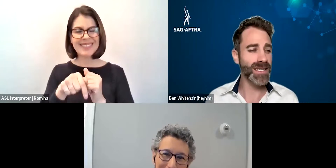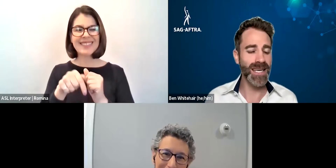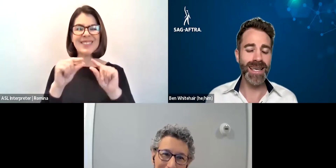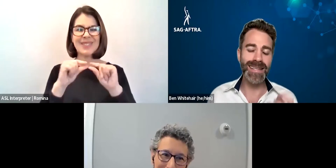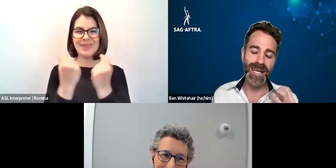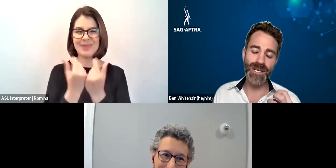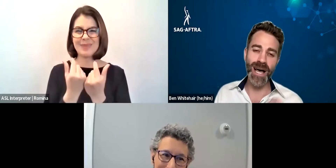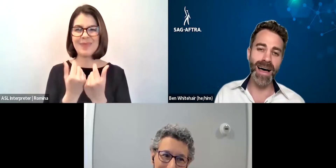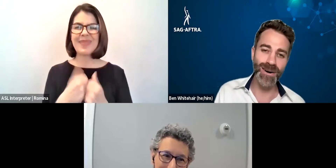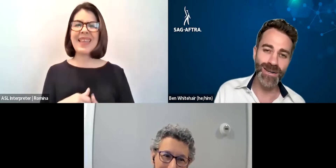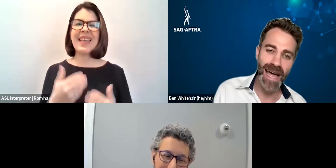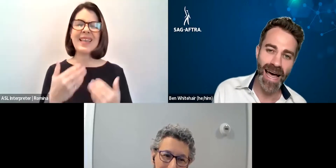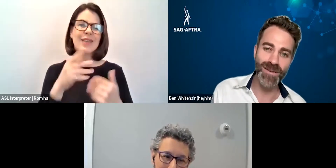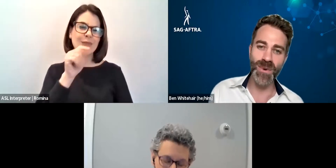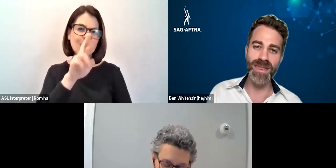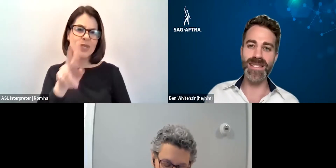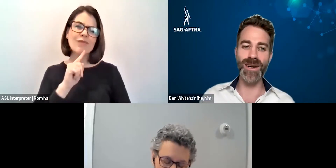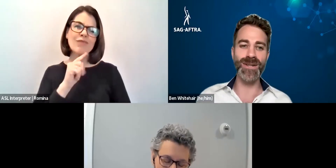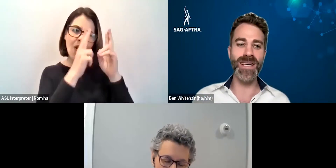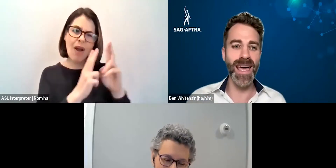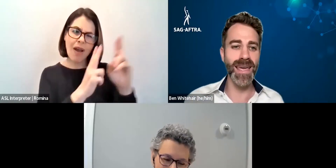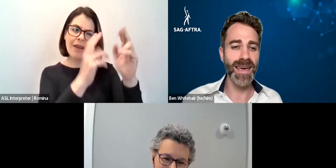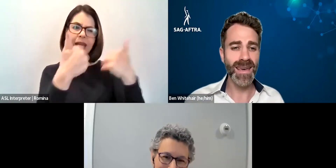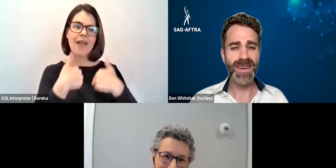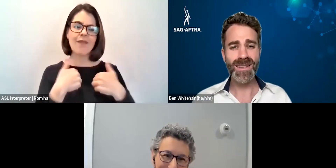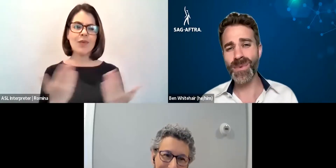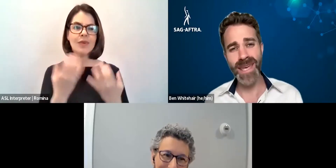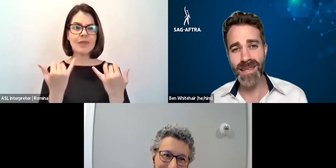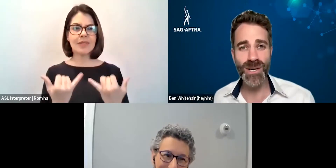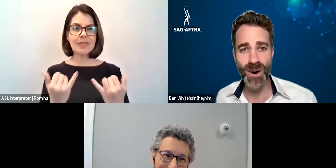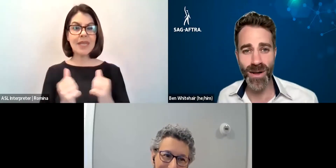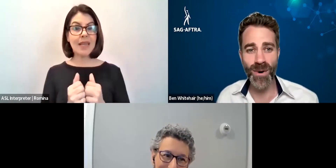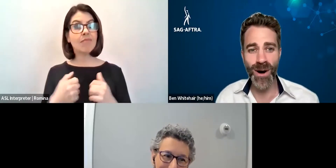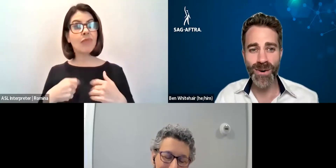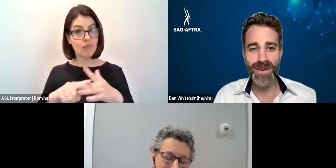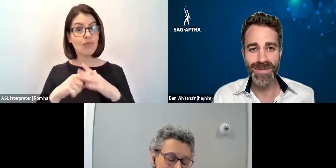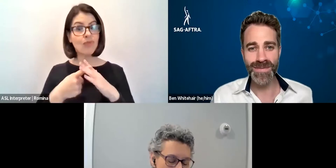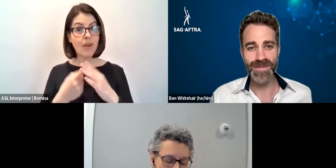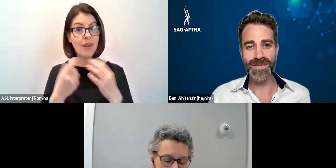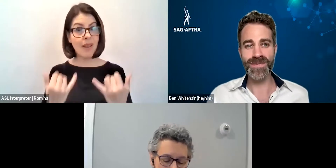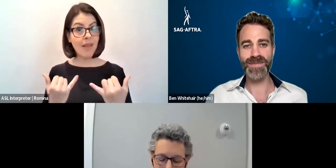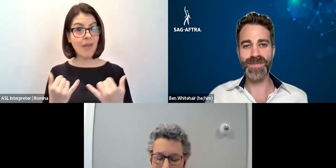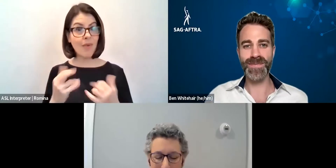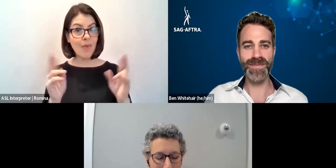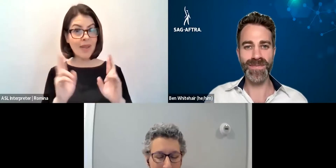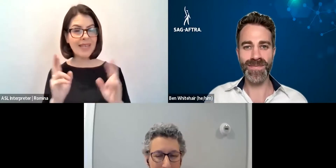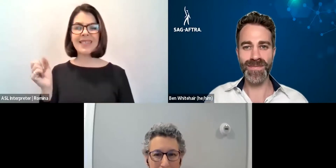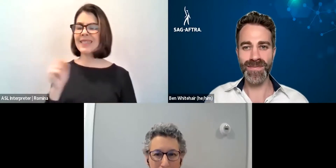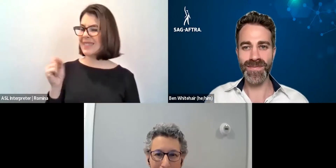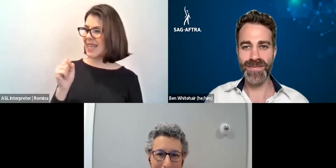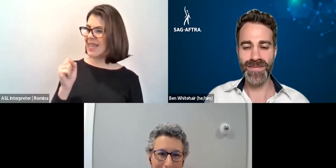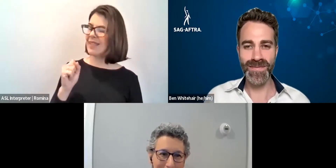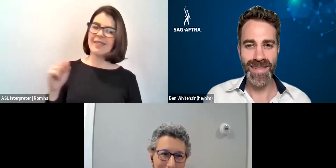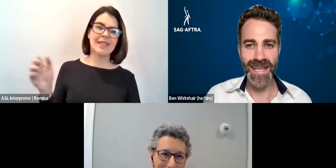Tracy, it is such an honor to have you with us here today. Shall we get this show on the road? Absolutely, let's dive into rates.